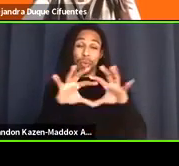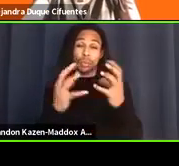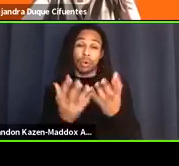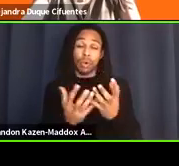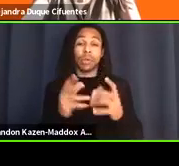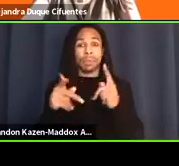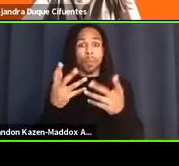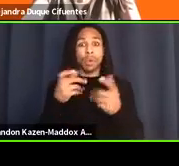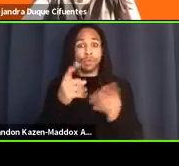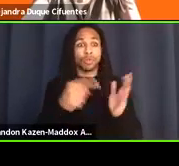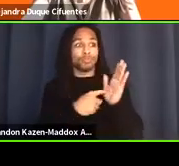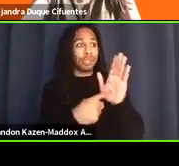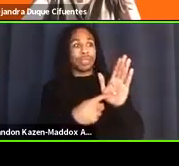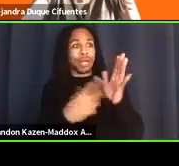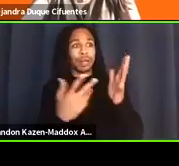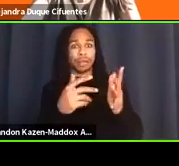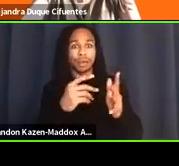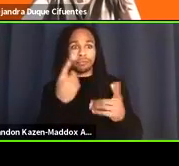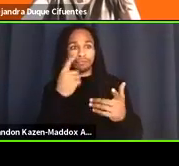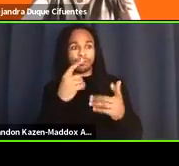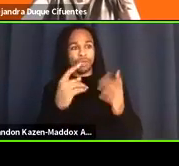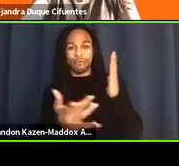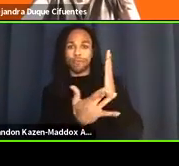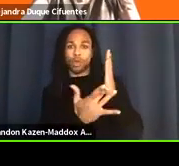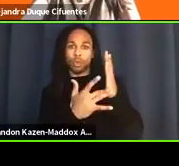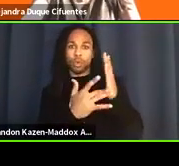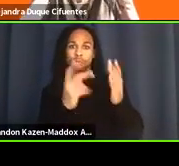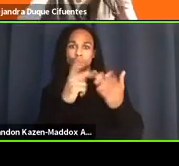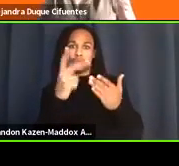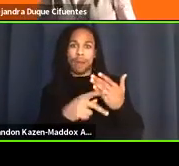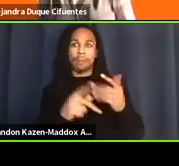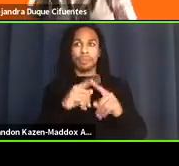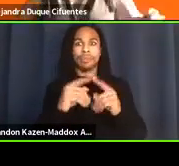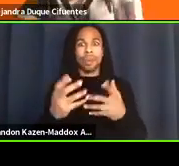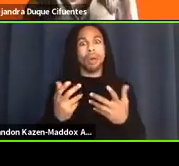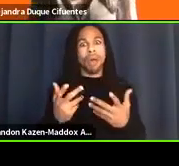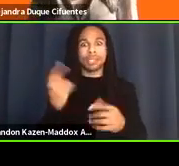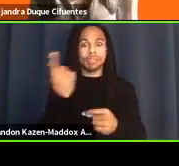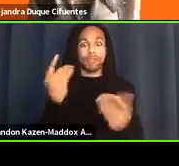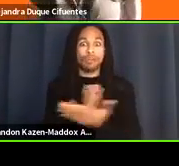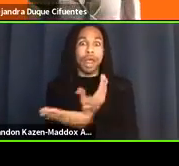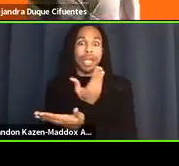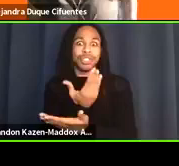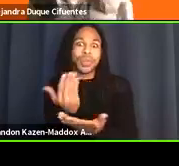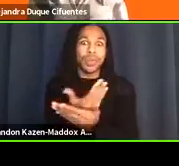all of the time. So what can we do as institutions? We can cut through all of that and deliver